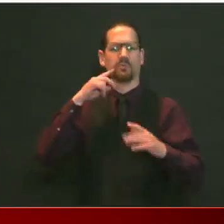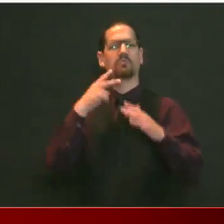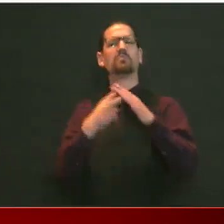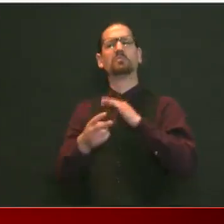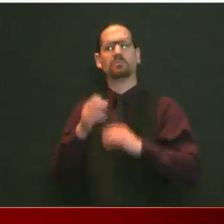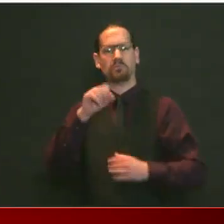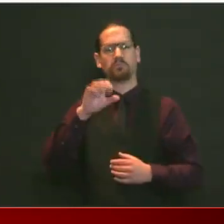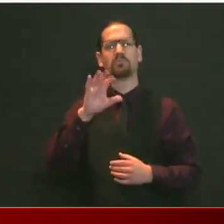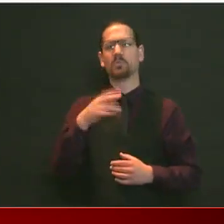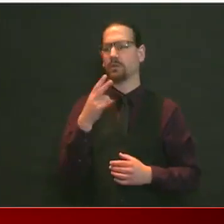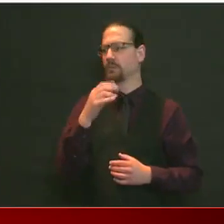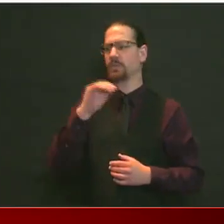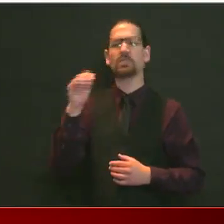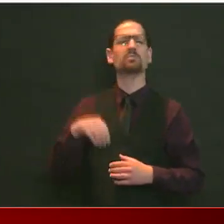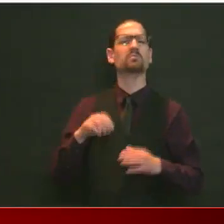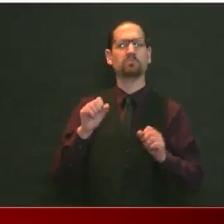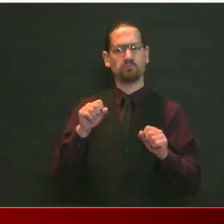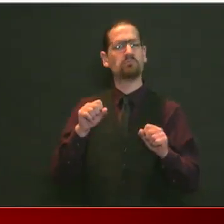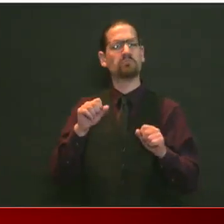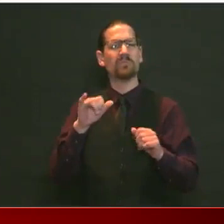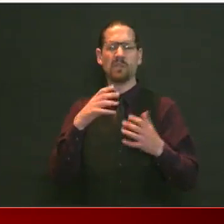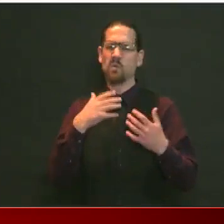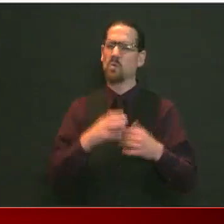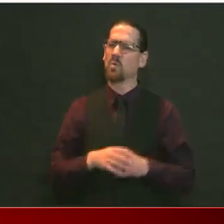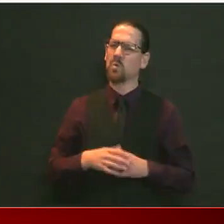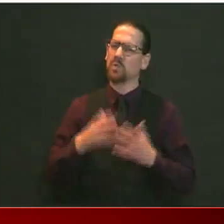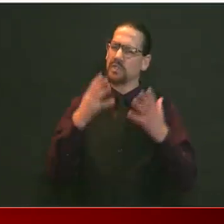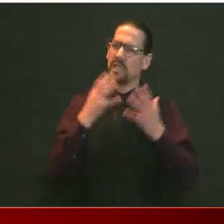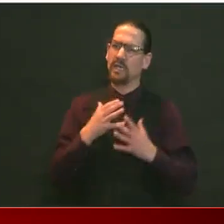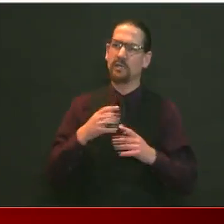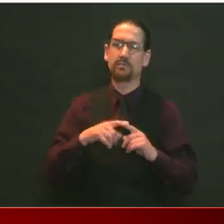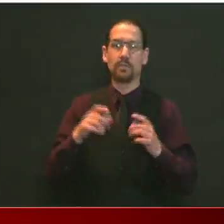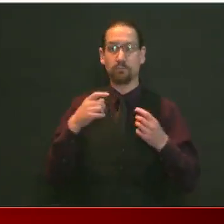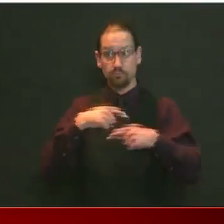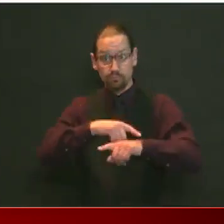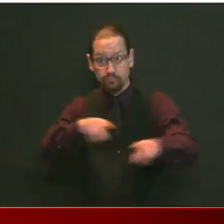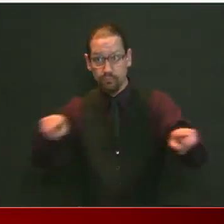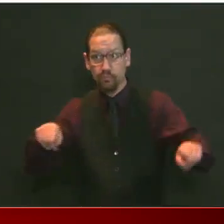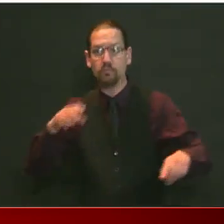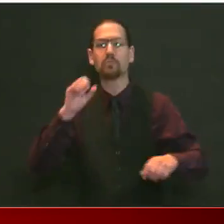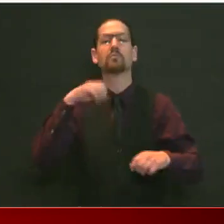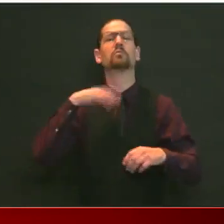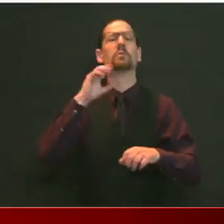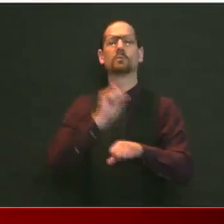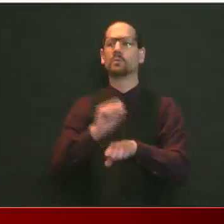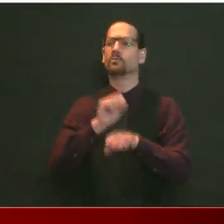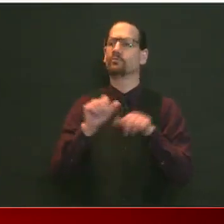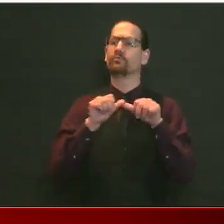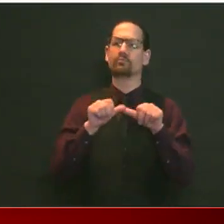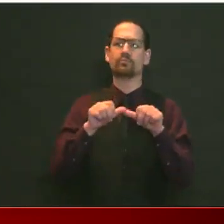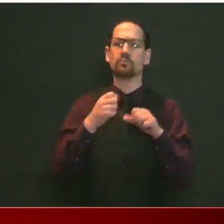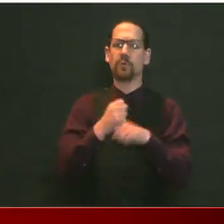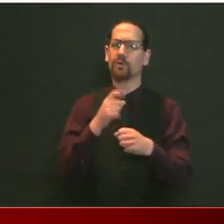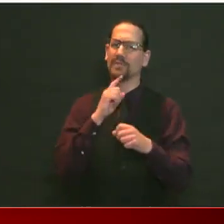EXPECTED IT TO BE? ABOUT WHAT I EXPECTED IT TO BE. IT'S A HORRIBLE NUMBER AND I WANT TO LET PEOPLE IN RHODE